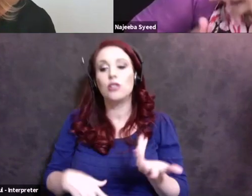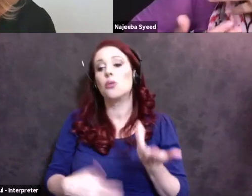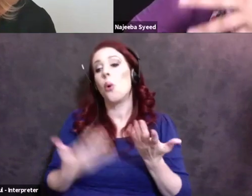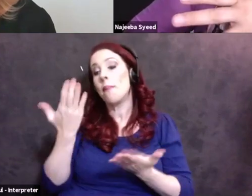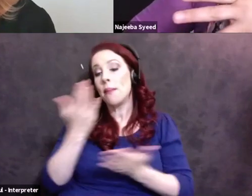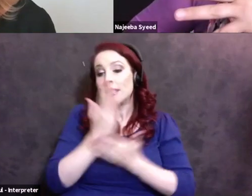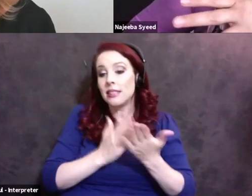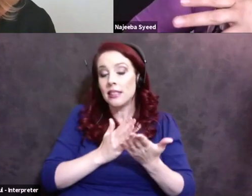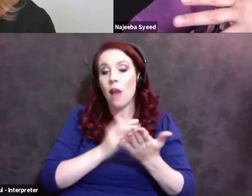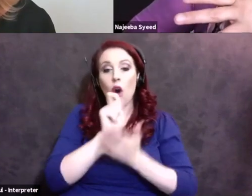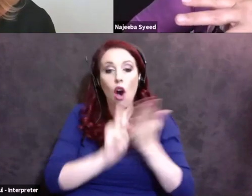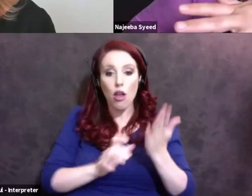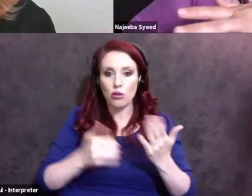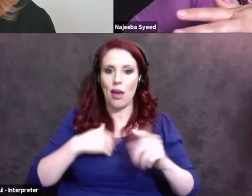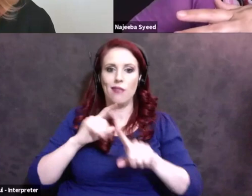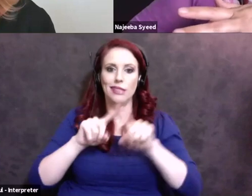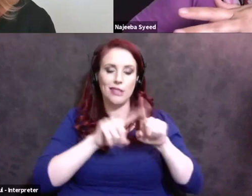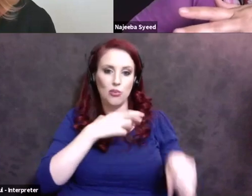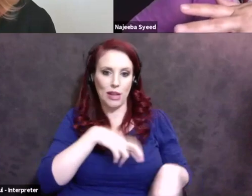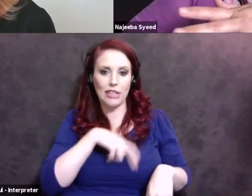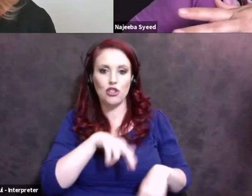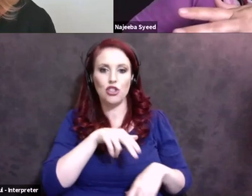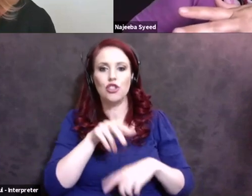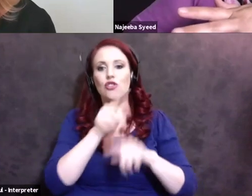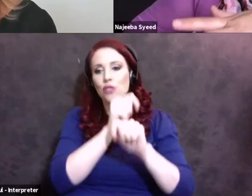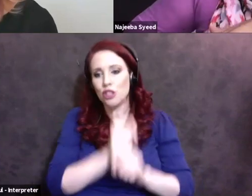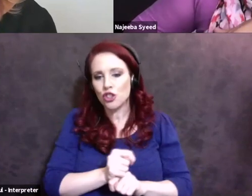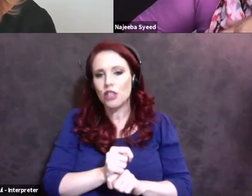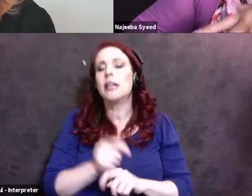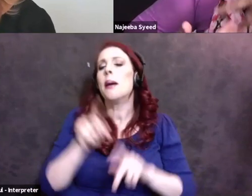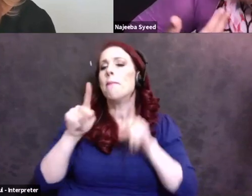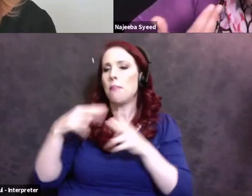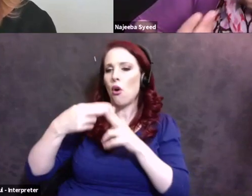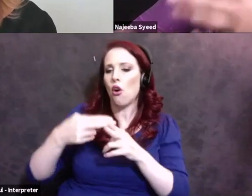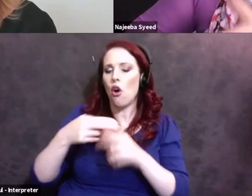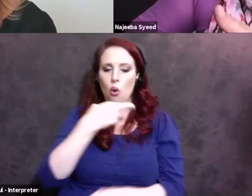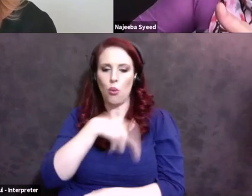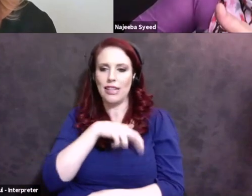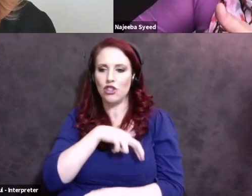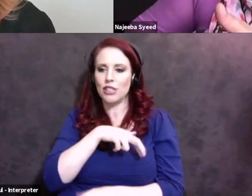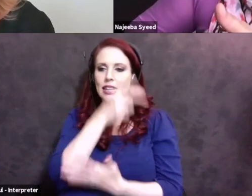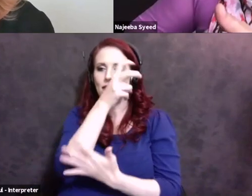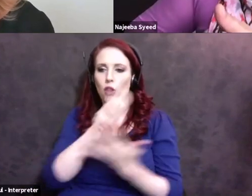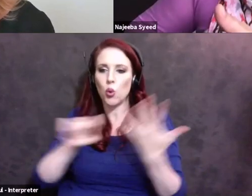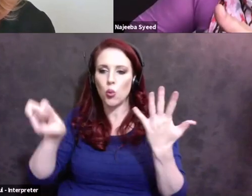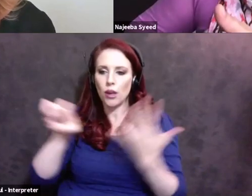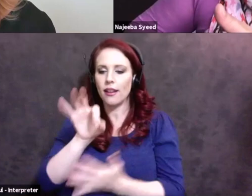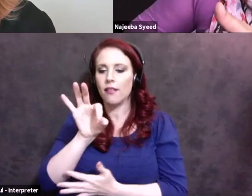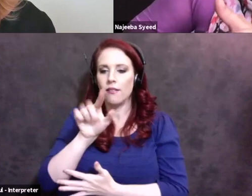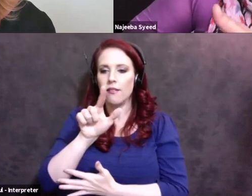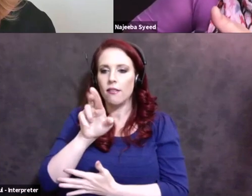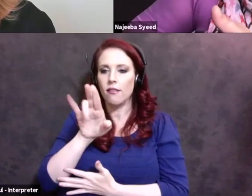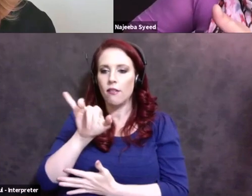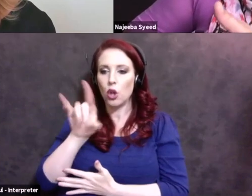We now have people called religiously fluid practitioners, so folks that may be of one